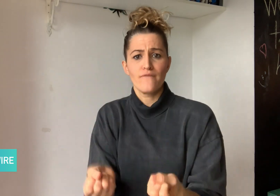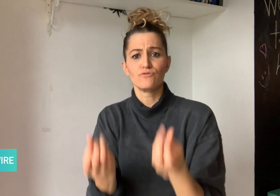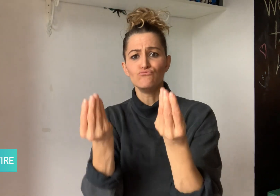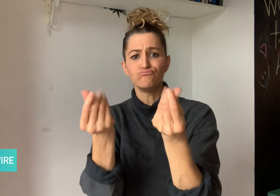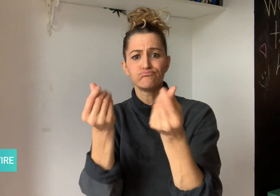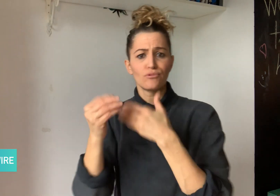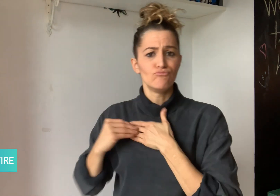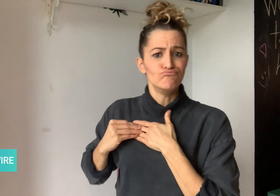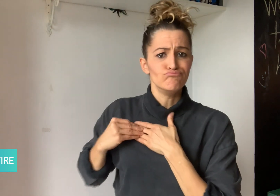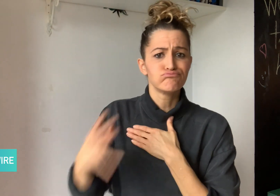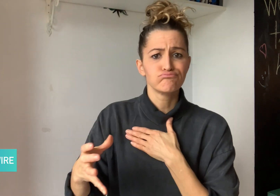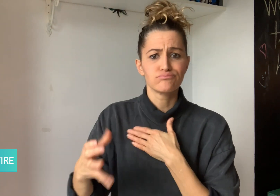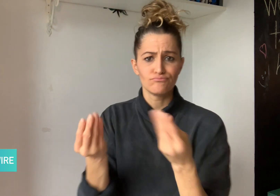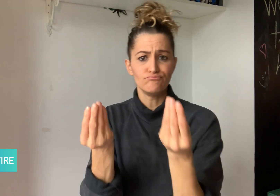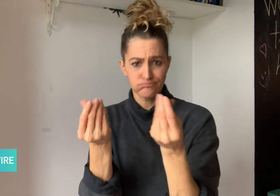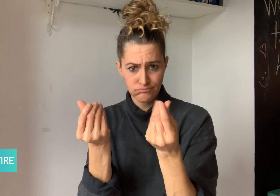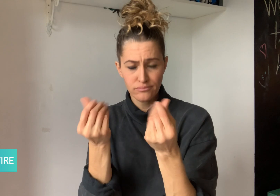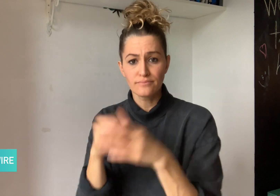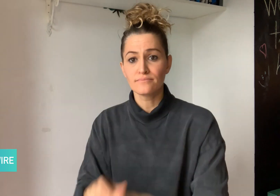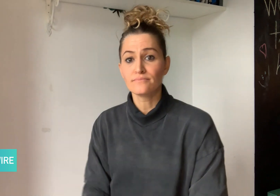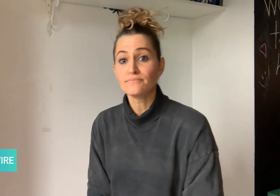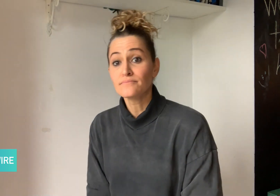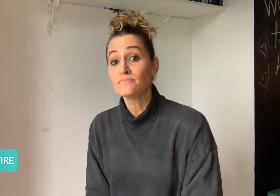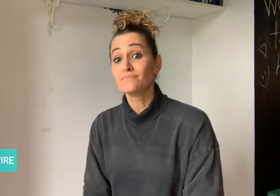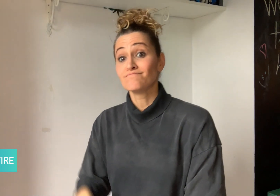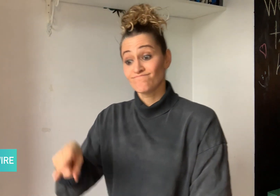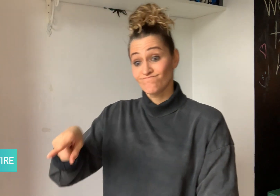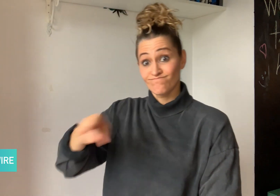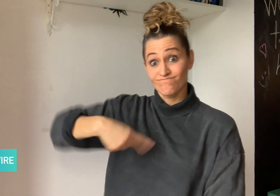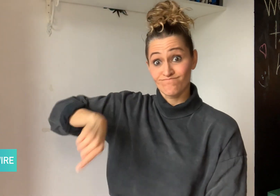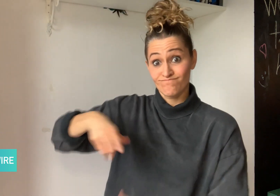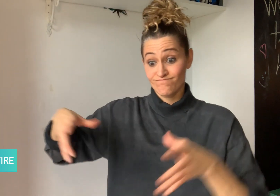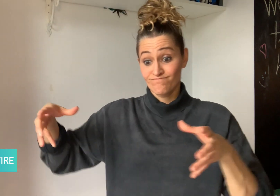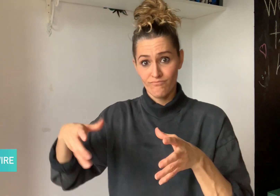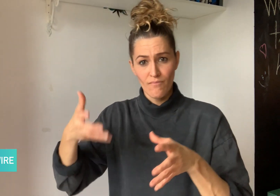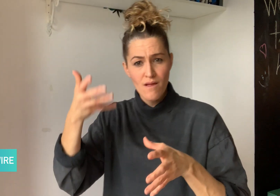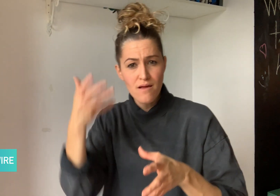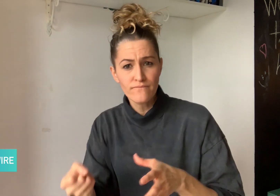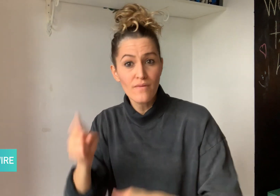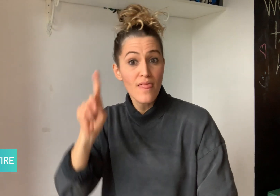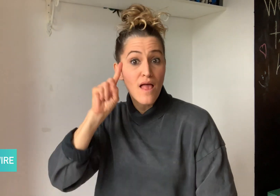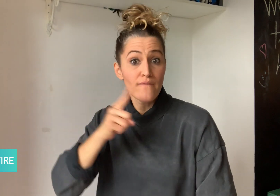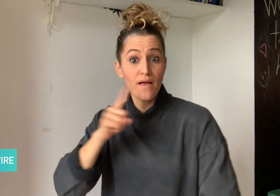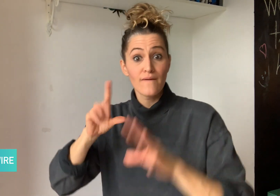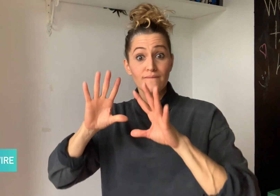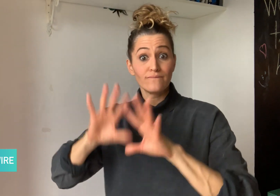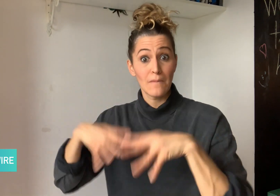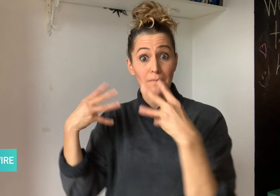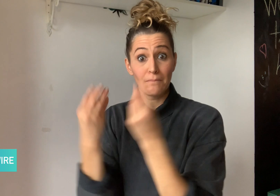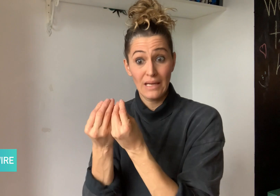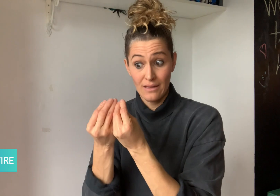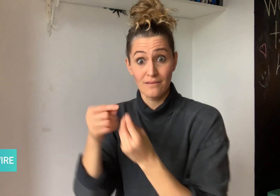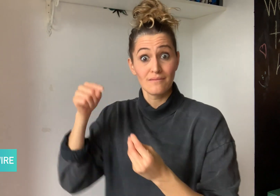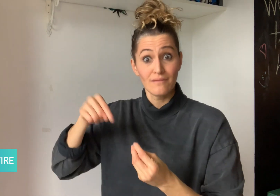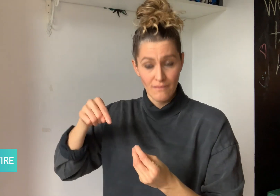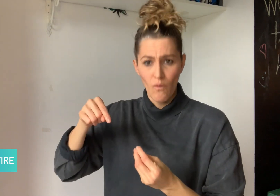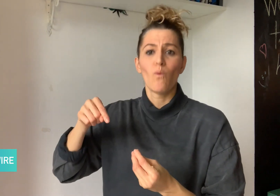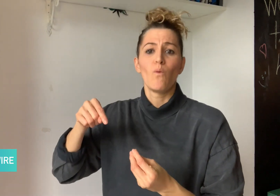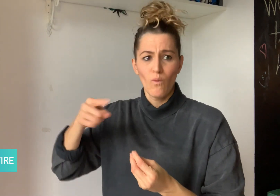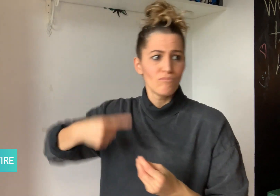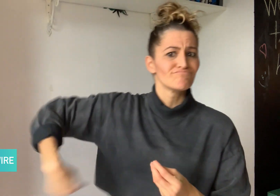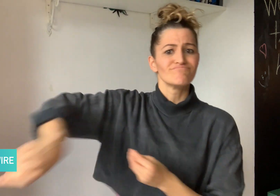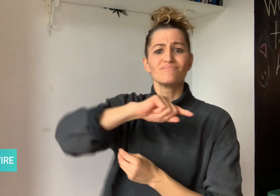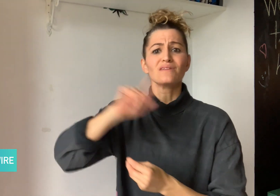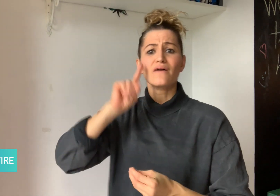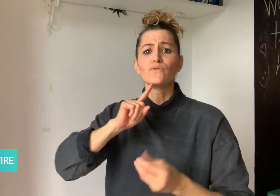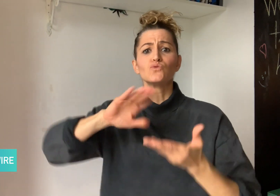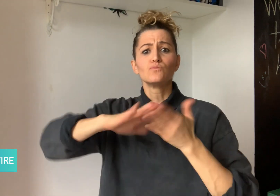from families with money. Those who have Deaf families are often